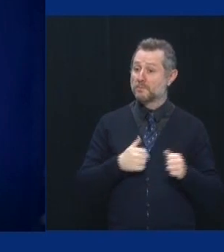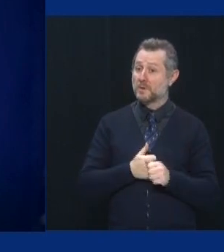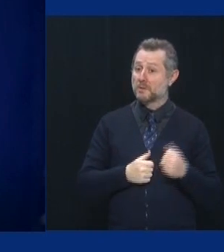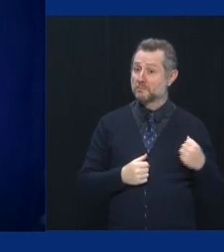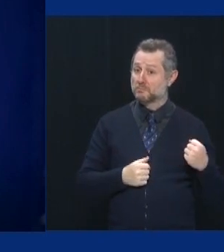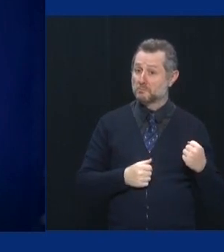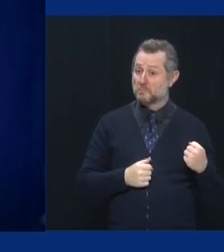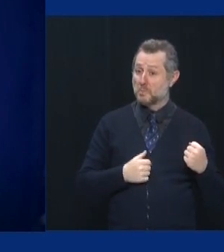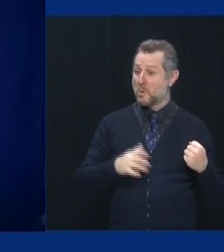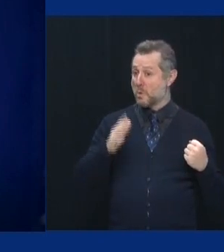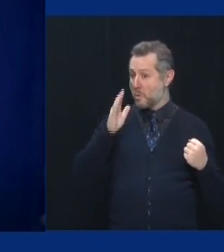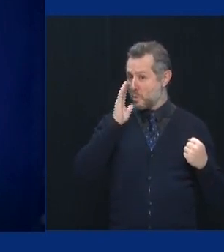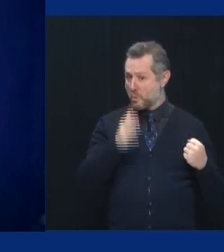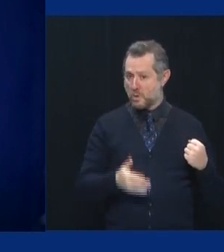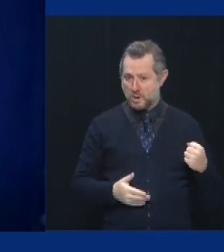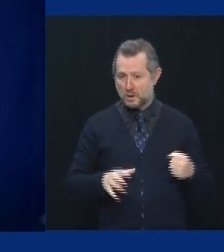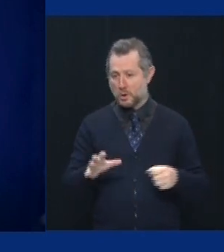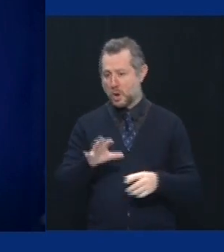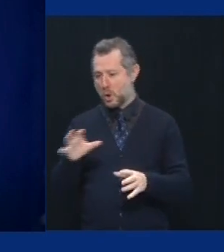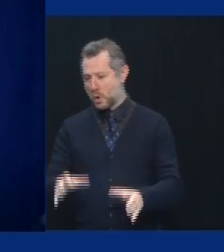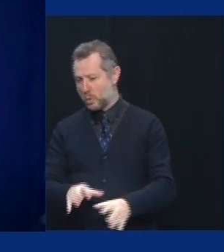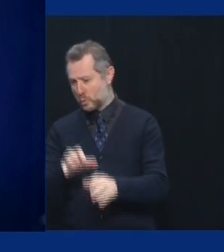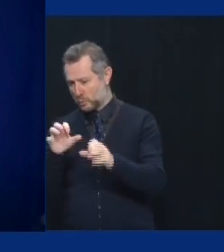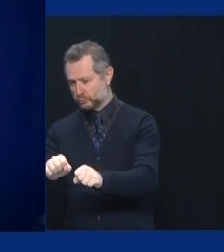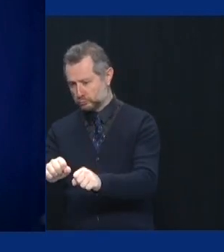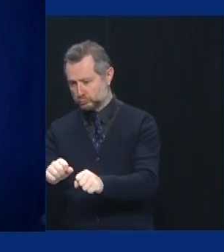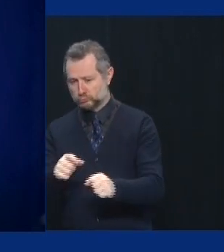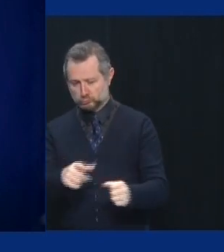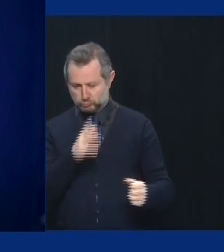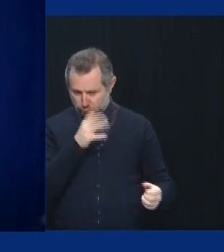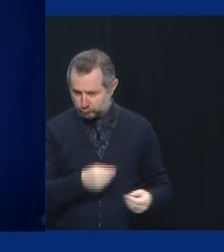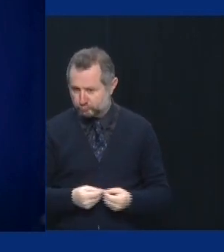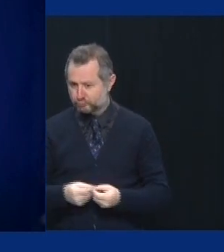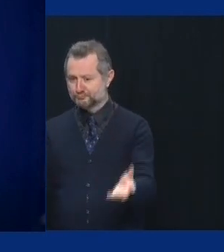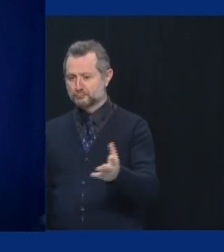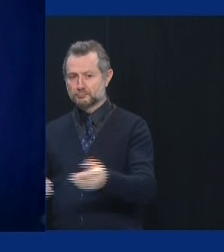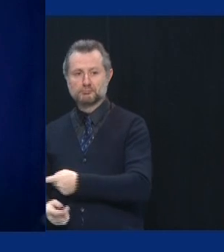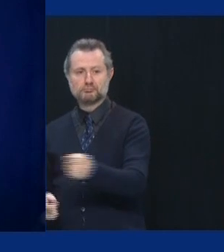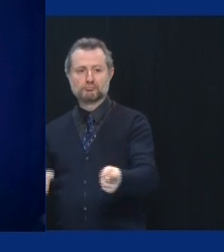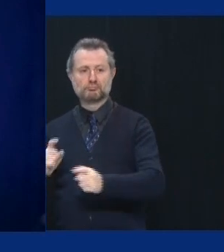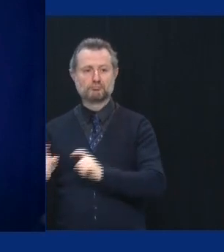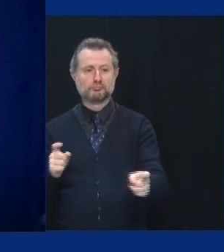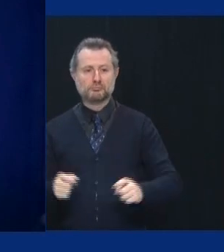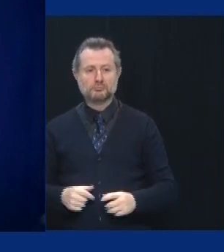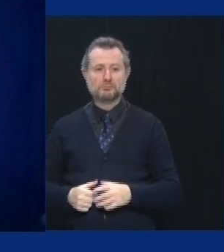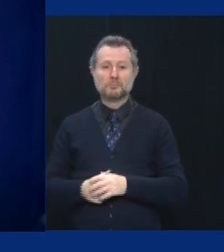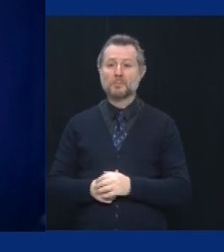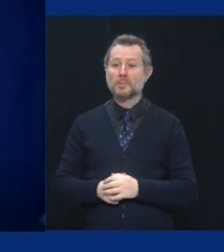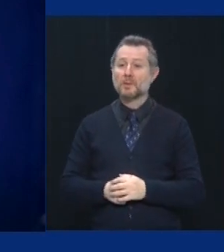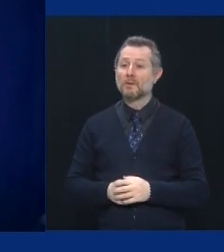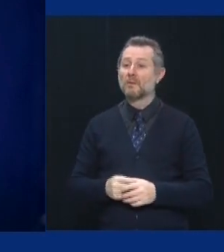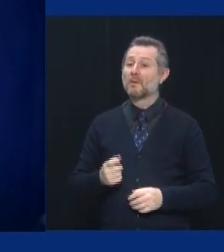LAST WEEK THAT THEY WERE EXPEDITING THE SECOND DOSE. SECRETARY AZAR SAID ALL OF THE DOSES THAT HAD BEEN HELD IN